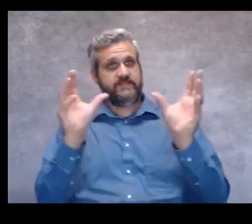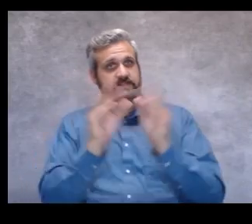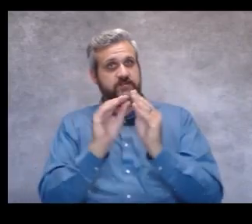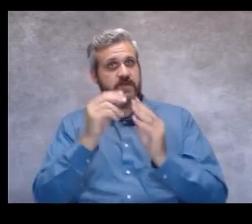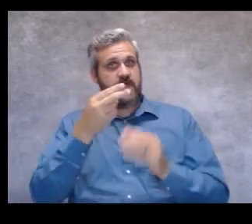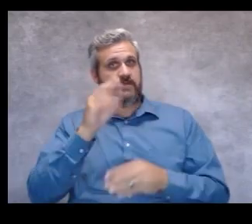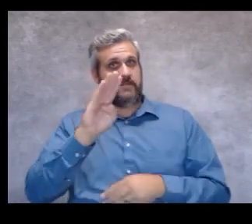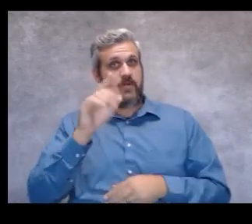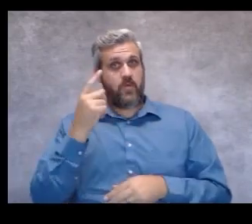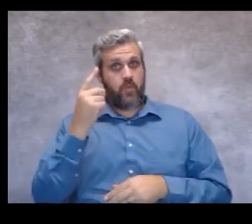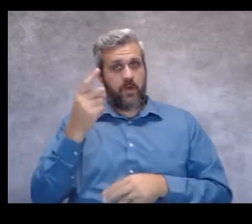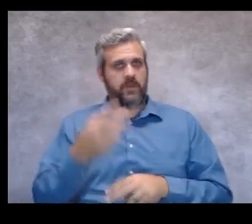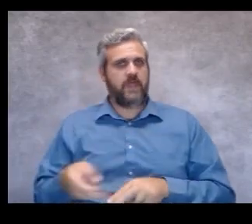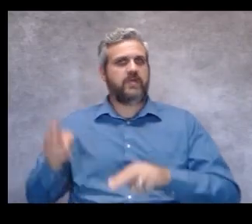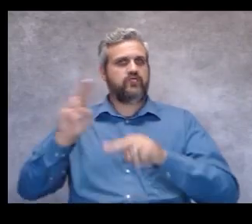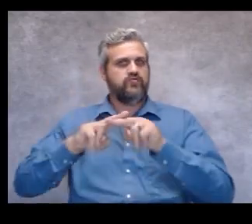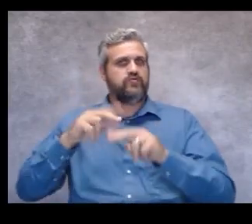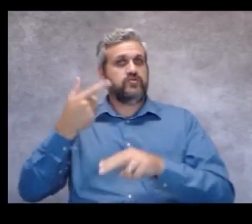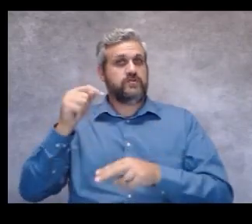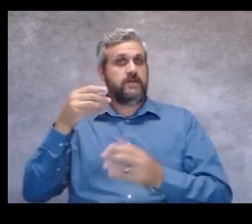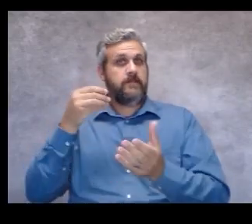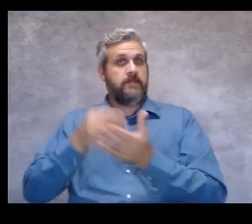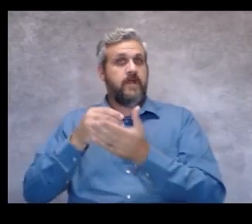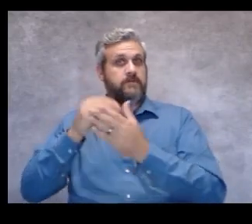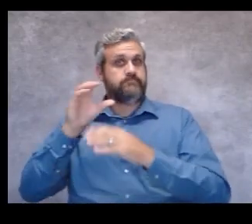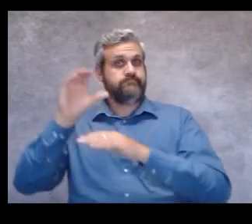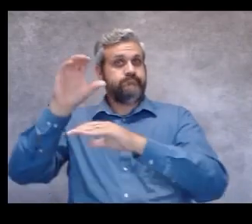House Bill one increased the GT appropriation